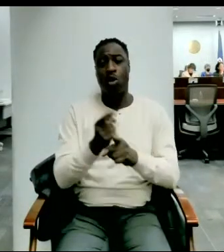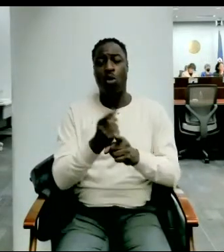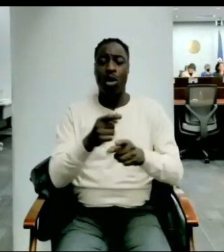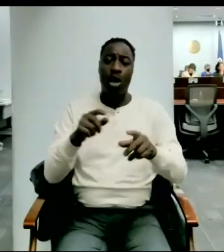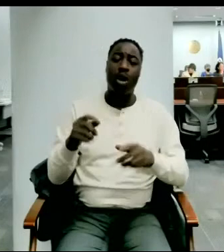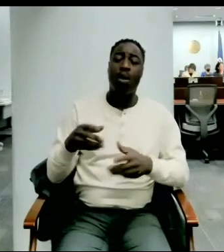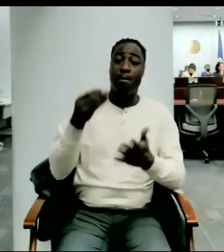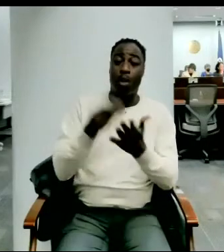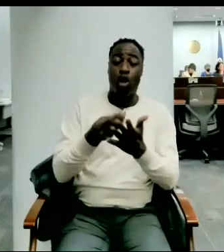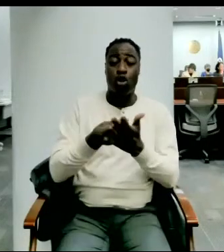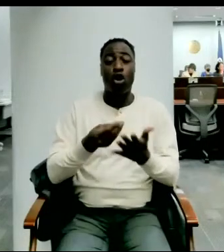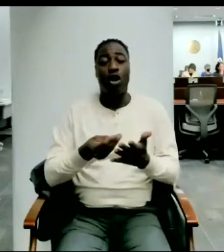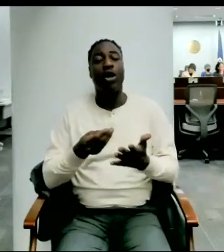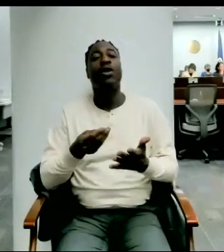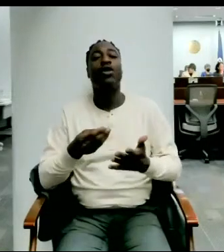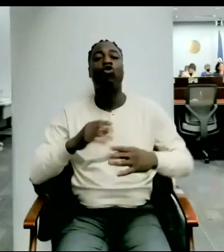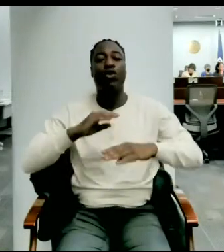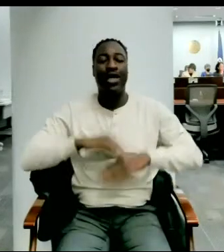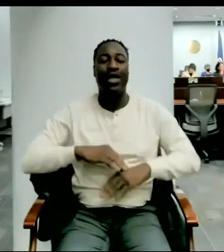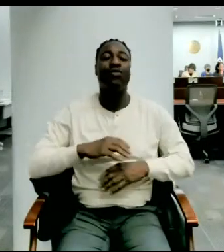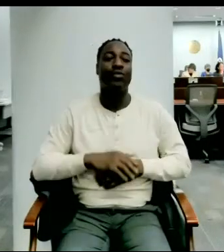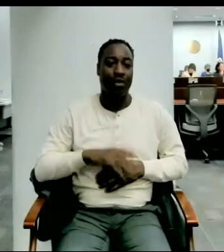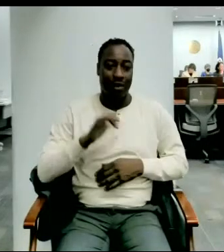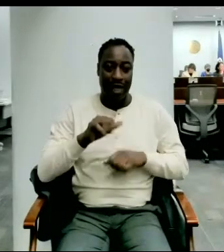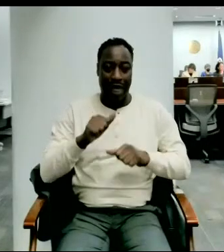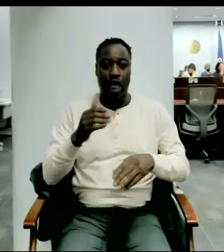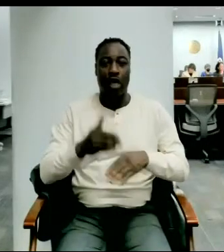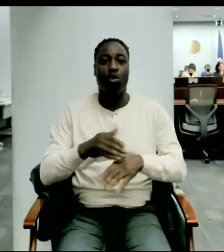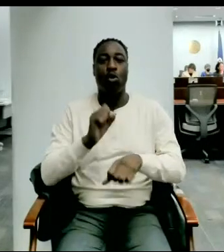relief and effective injunctive relief that can improve workplace cultures.